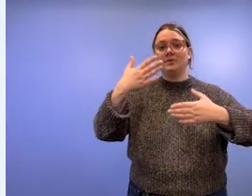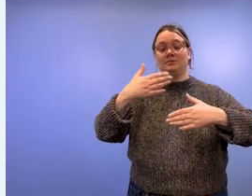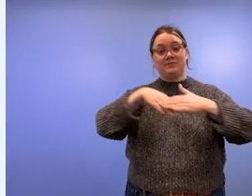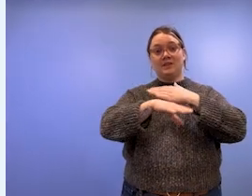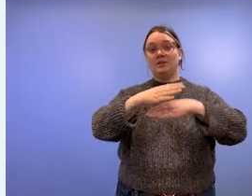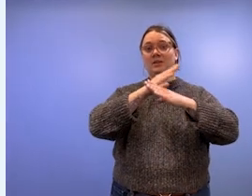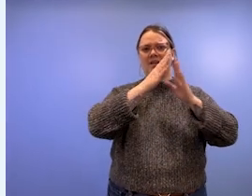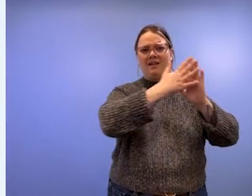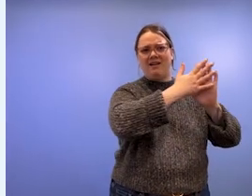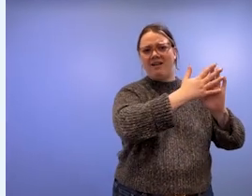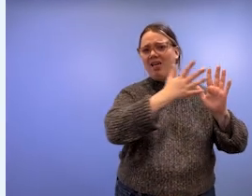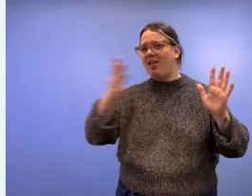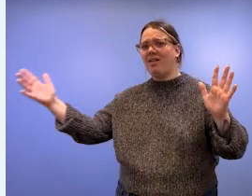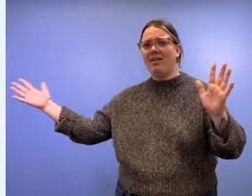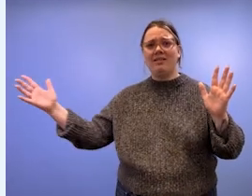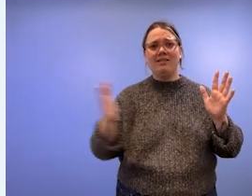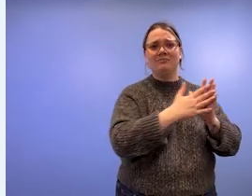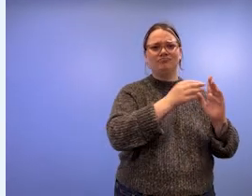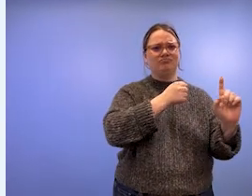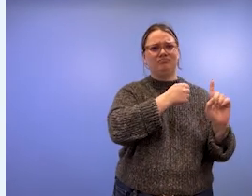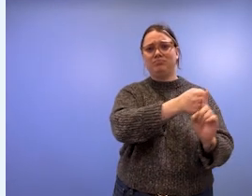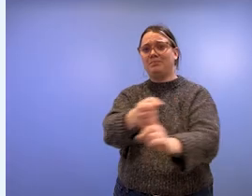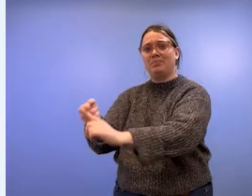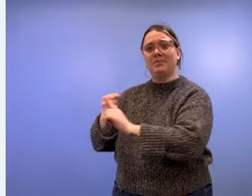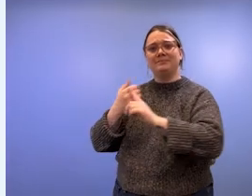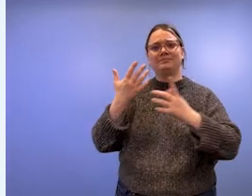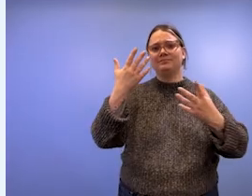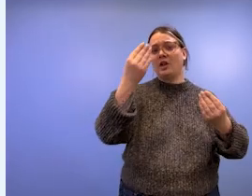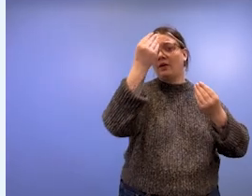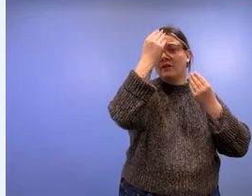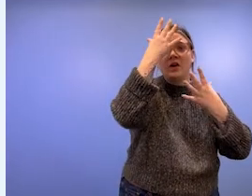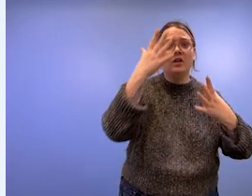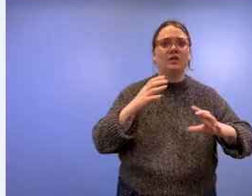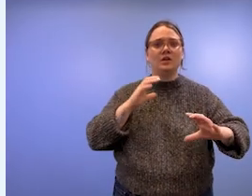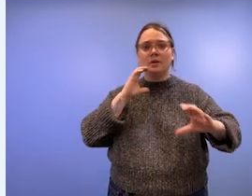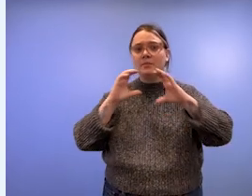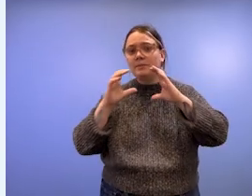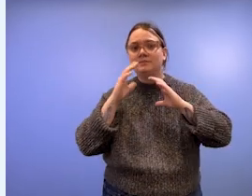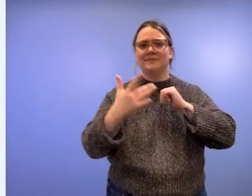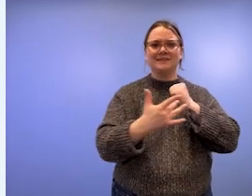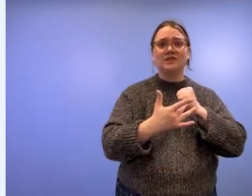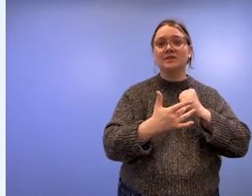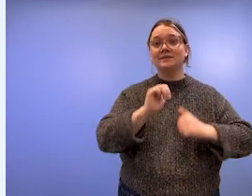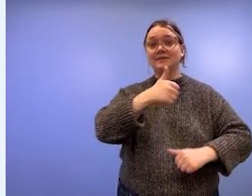are wide-ranging, and they can limit individuals through information or communication, technology,